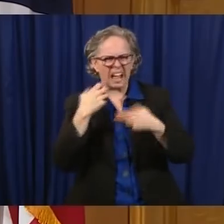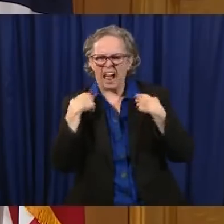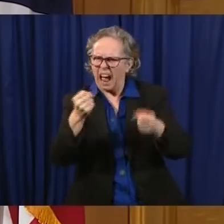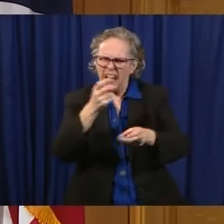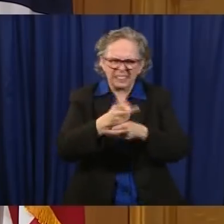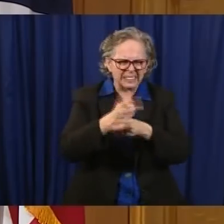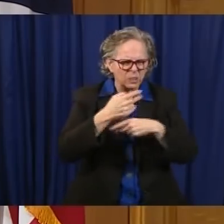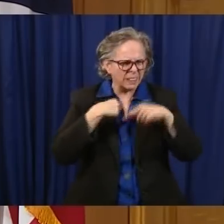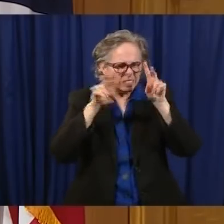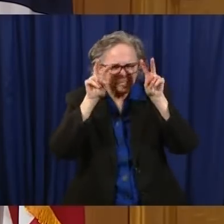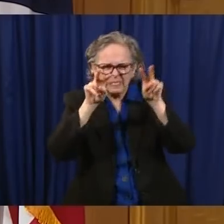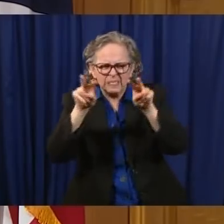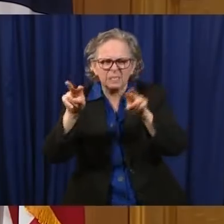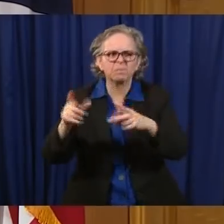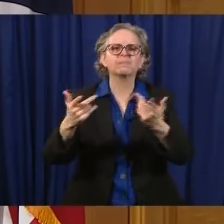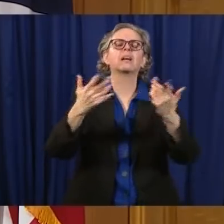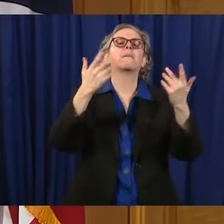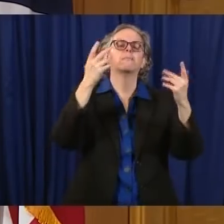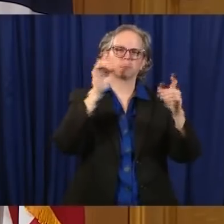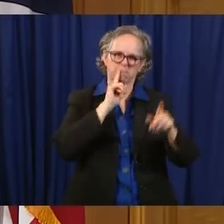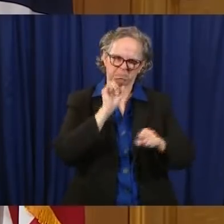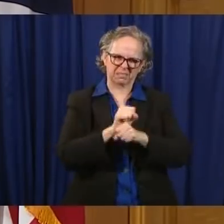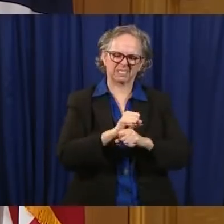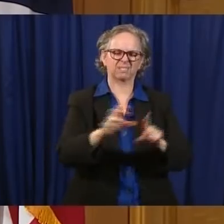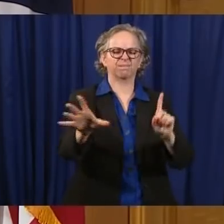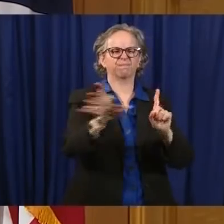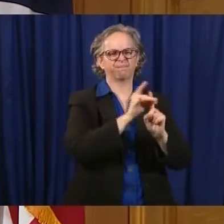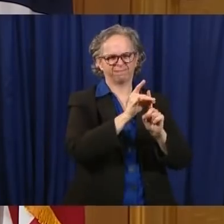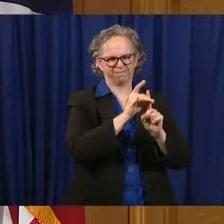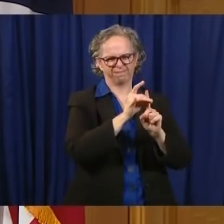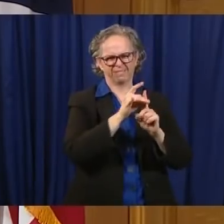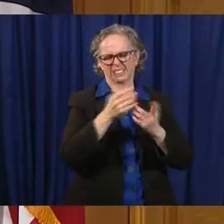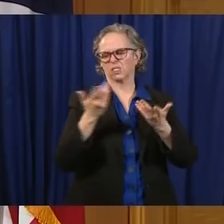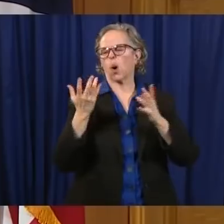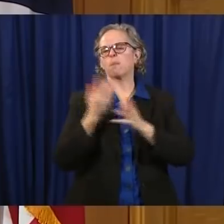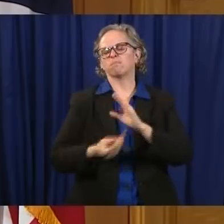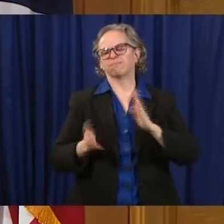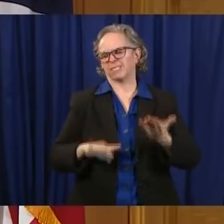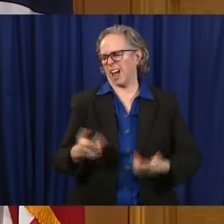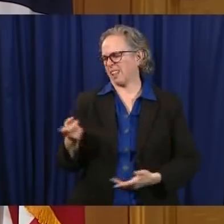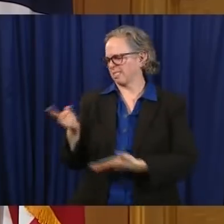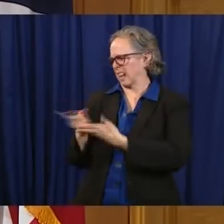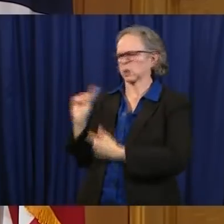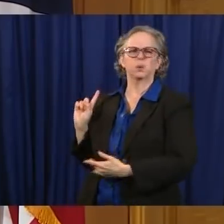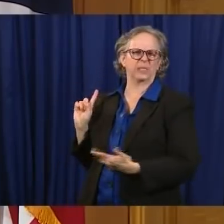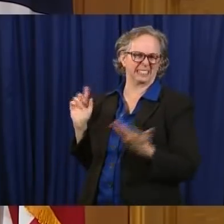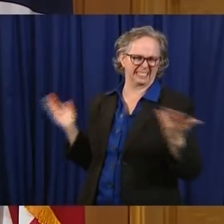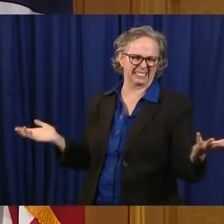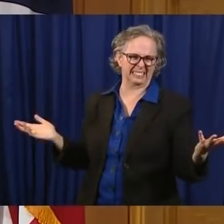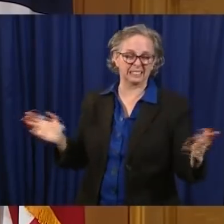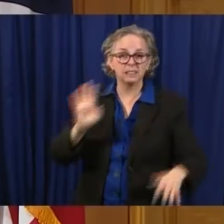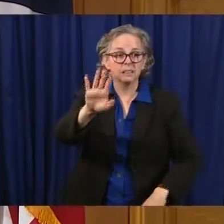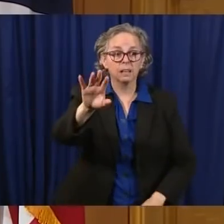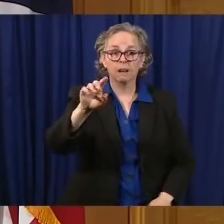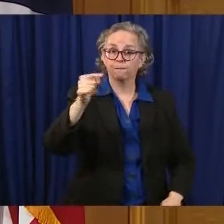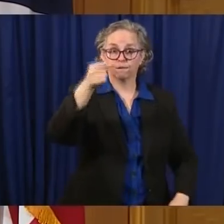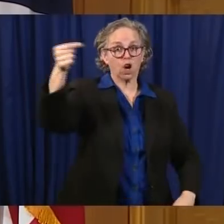CHRONIC ILLNESS AND PASSED AWAY THIS WEEKEND, HE HAD BEEN TESTED FOR COVID-19 PRIOR TO